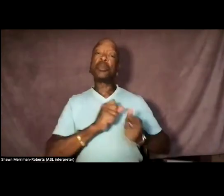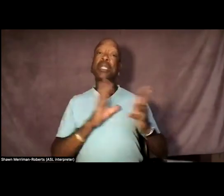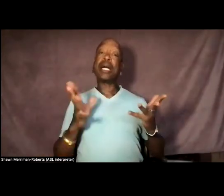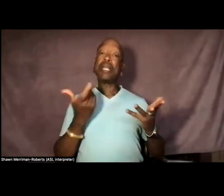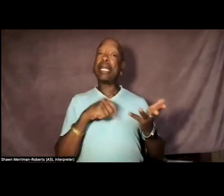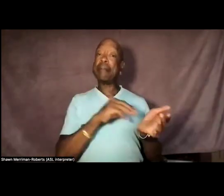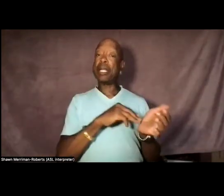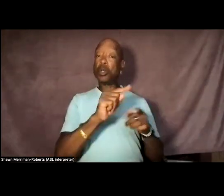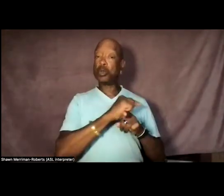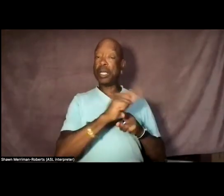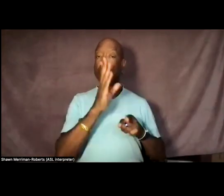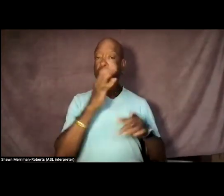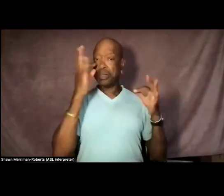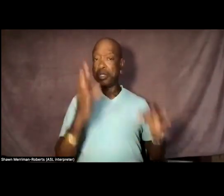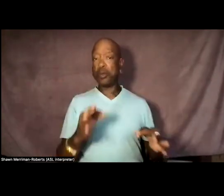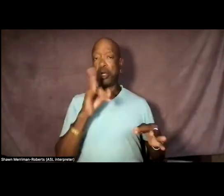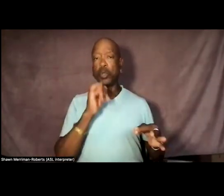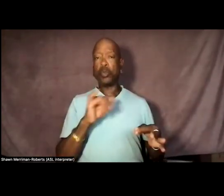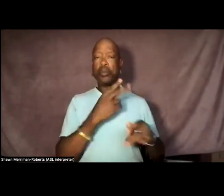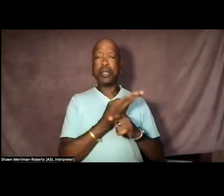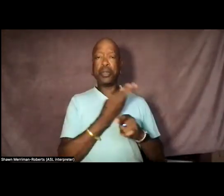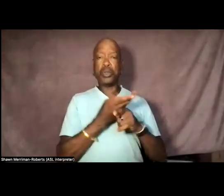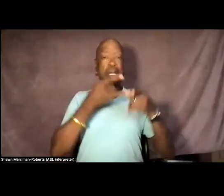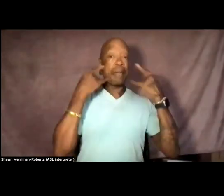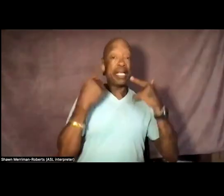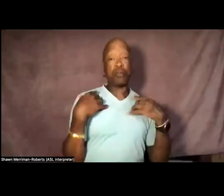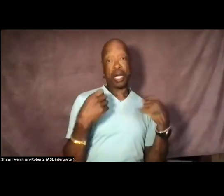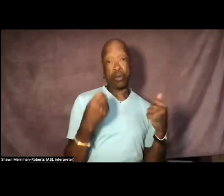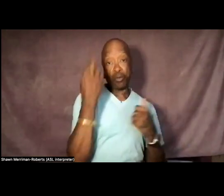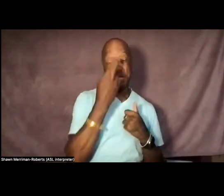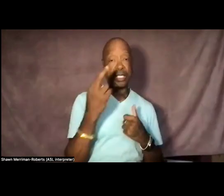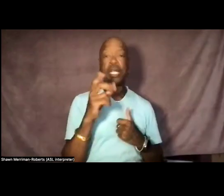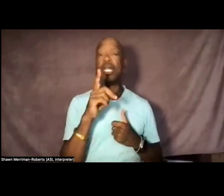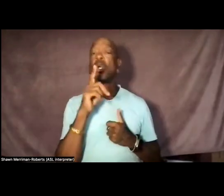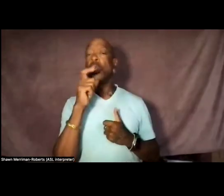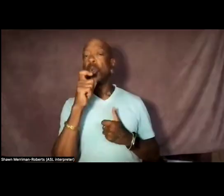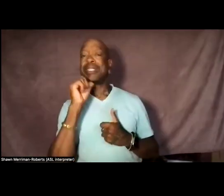will determine who is masking for health reasons and who is not this is all very dangerous and